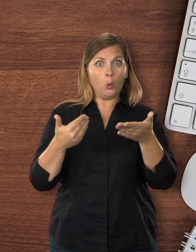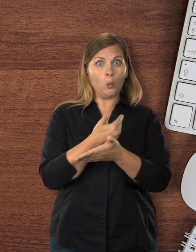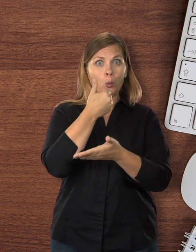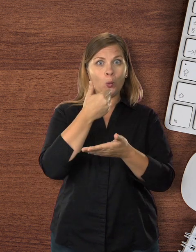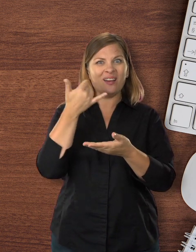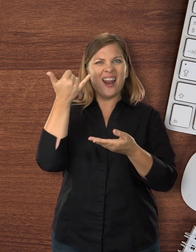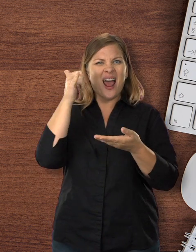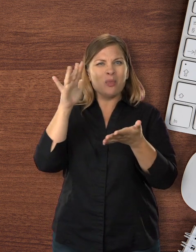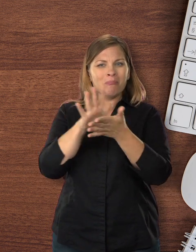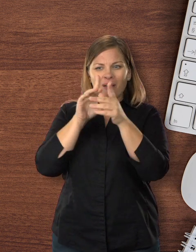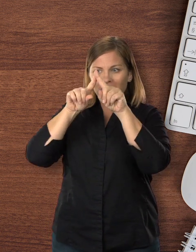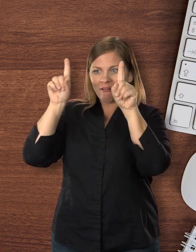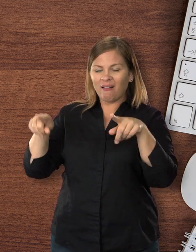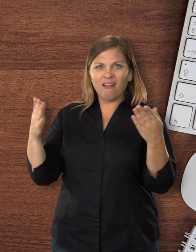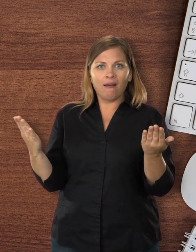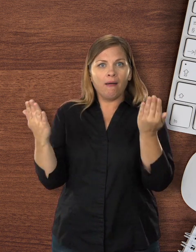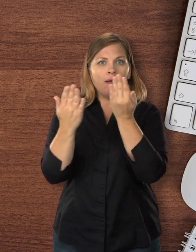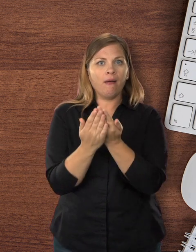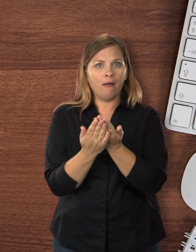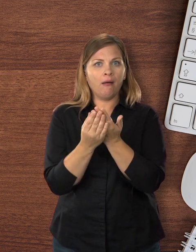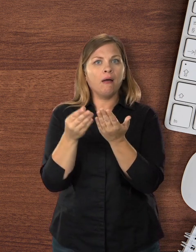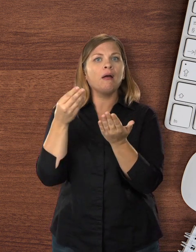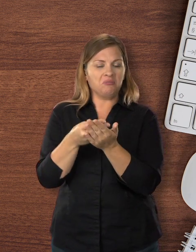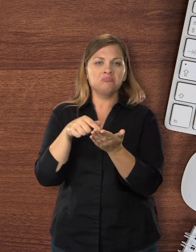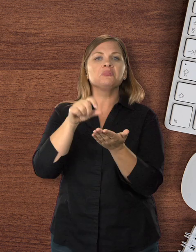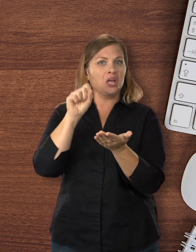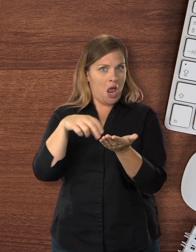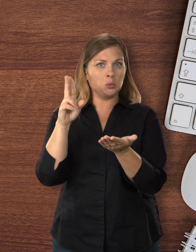You can also use a yellow receipt for a Minnesota driver's license,